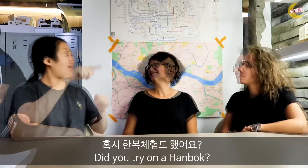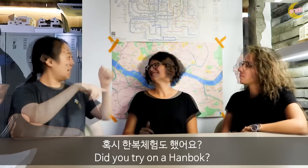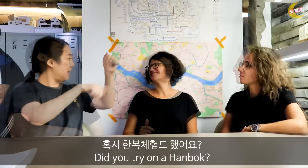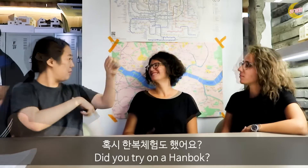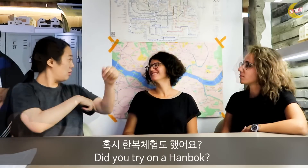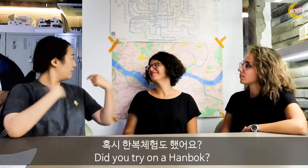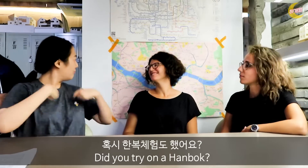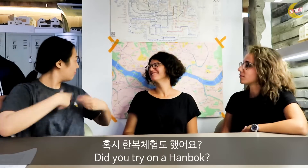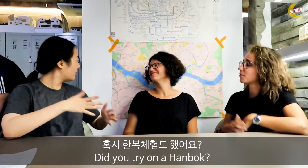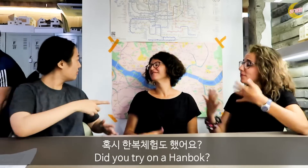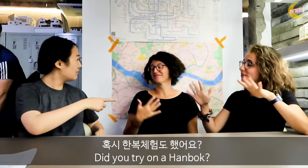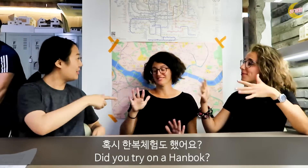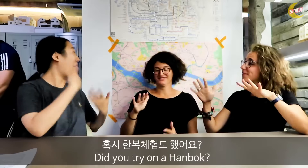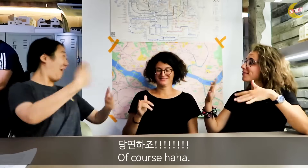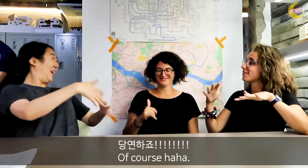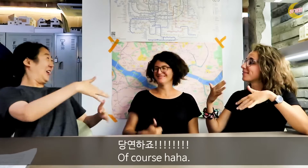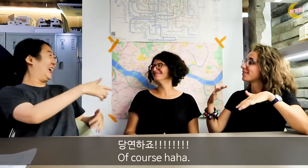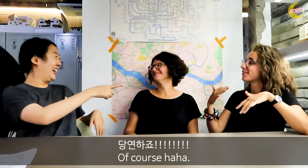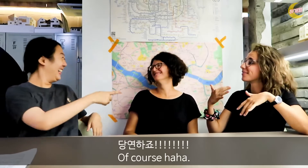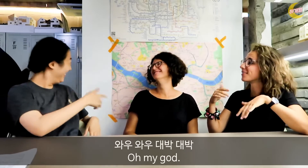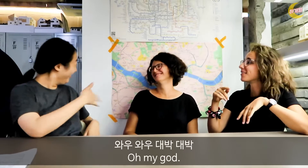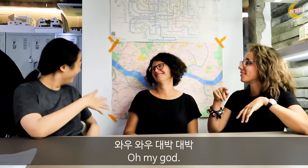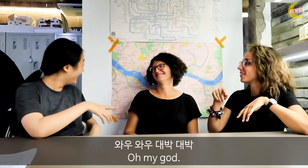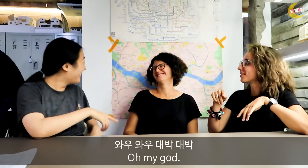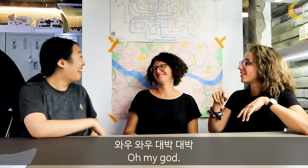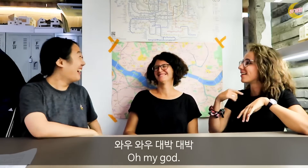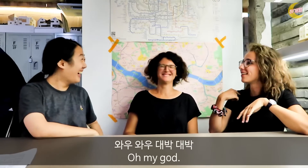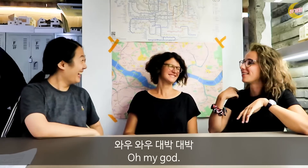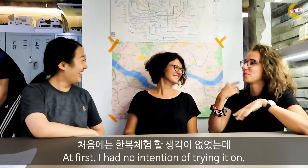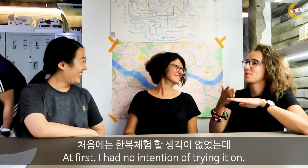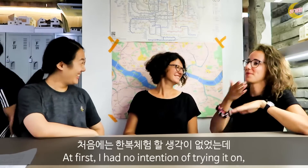Did you try on a Hanbok? Of course haha Oh my god